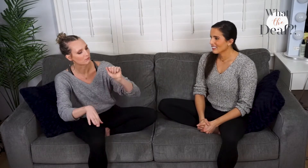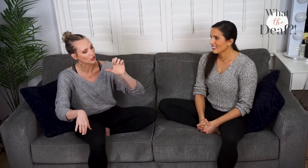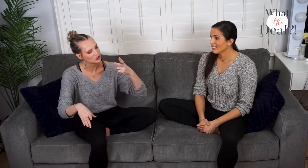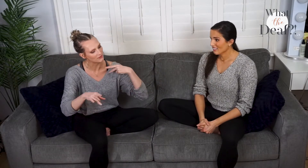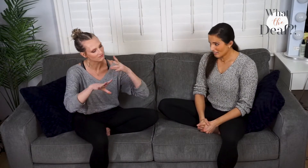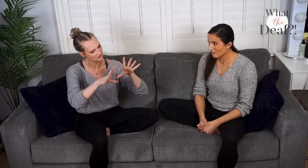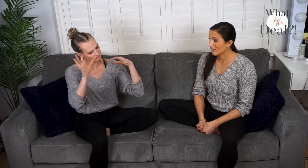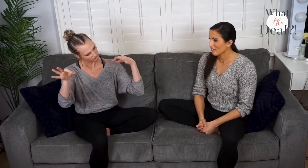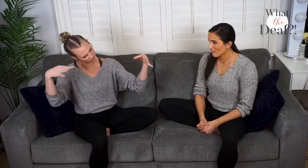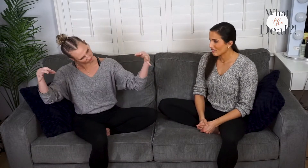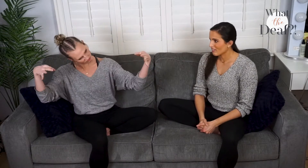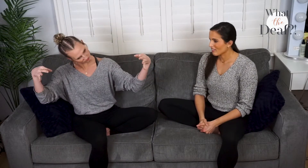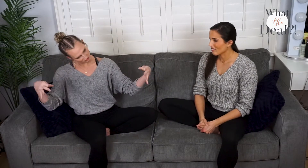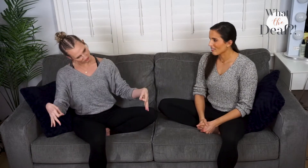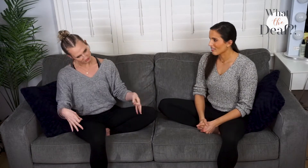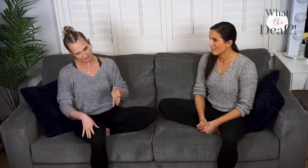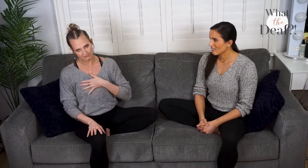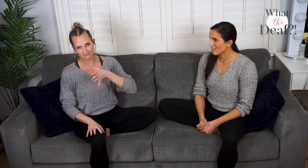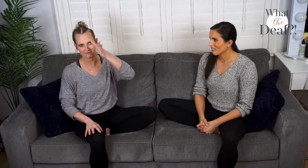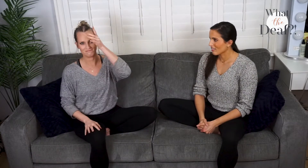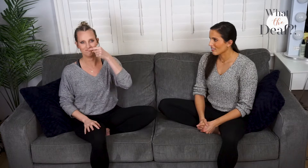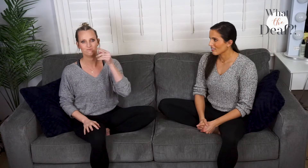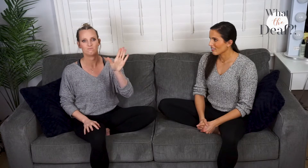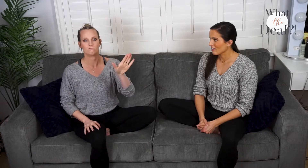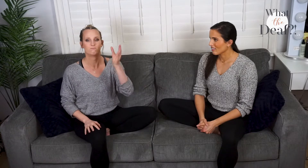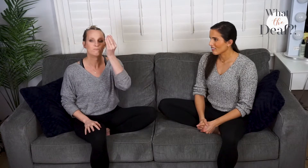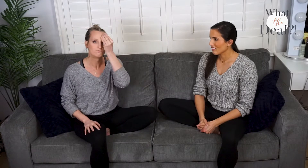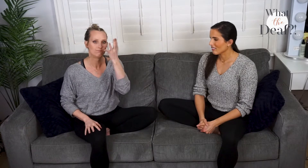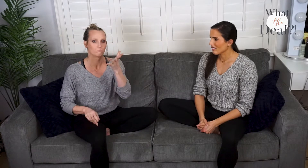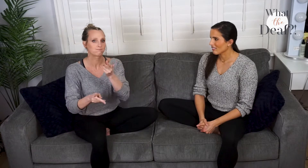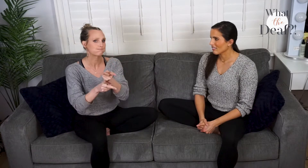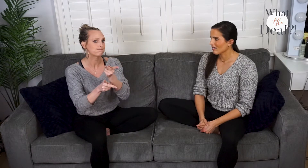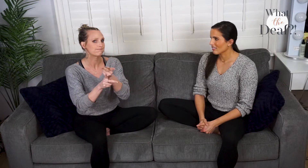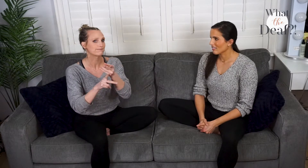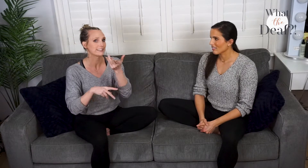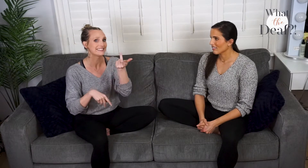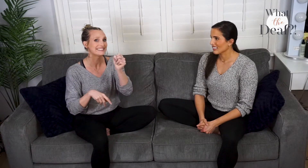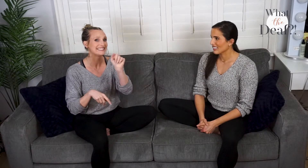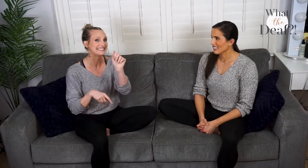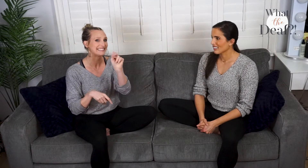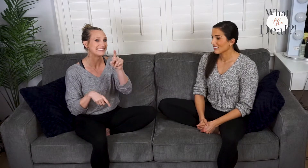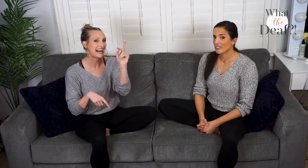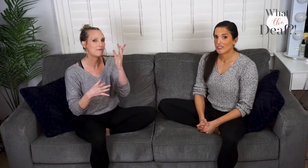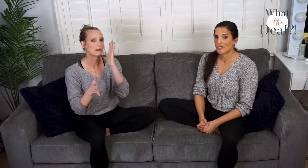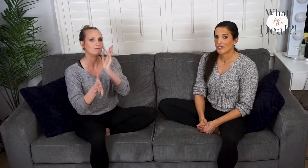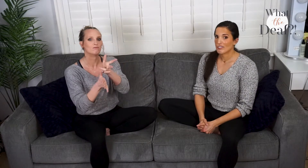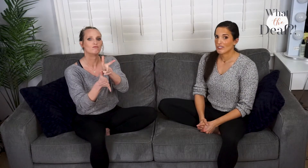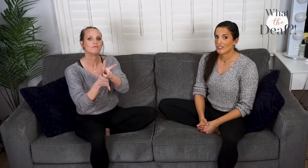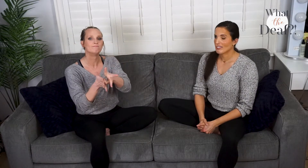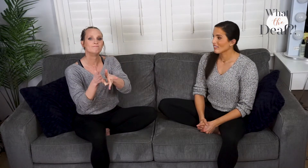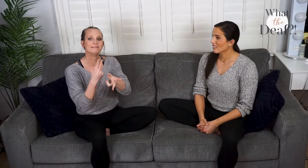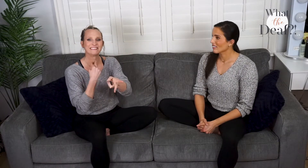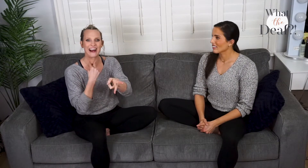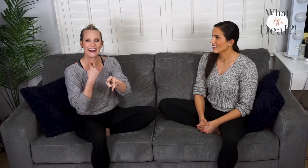on the beach," and told them this whole thing. And my dad's like, "Hey, just a heads up, be careful with the sand 'cause you might get stuck